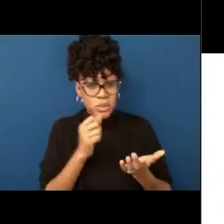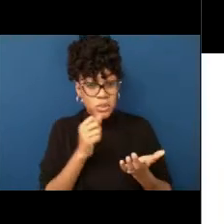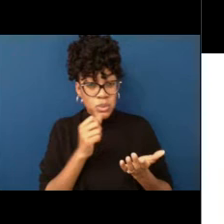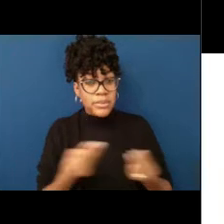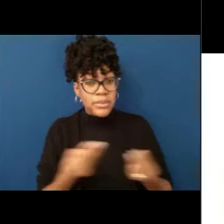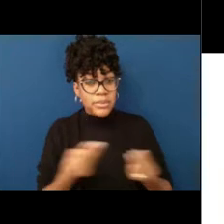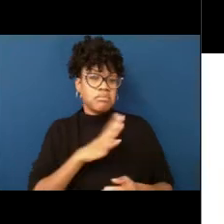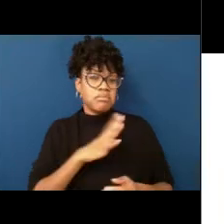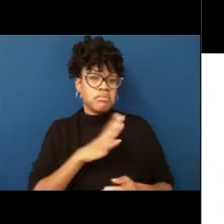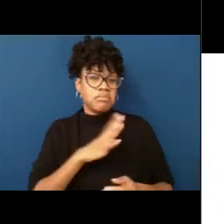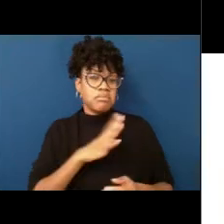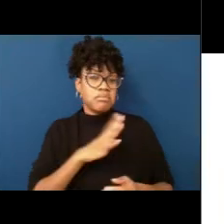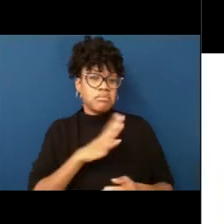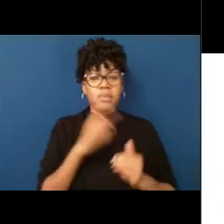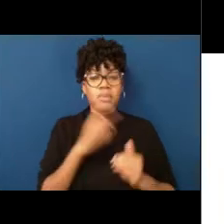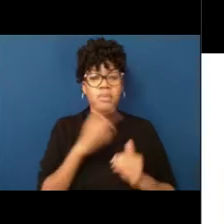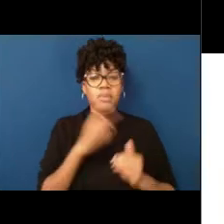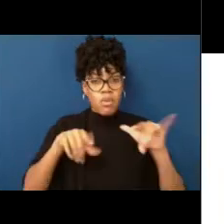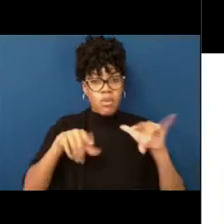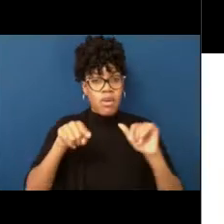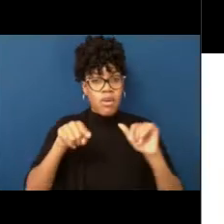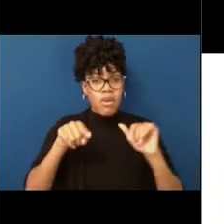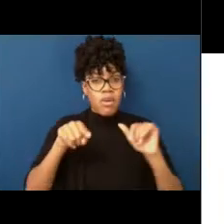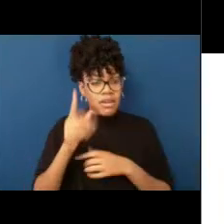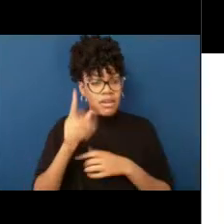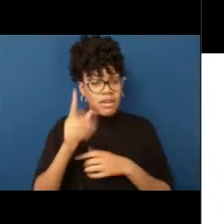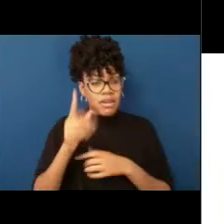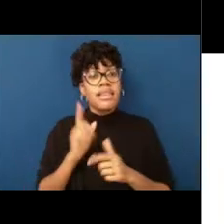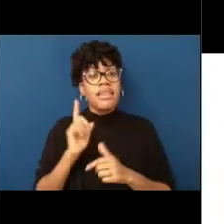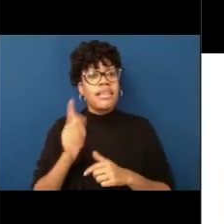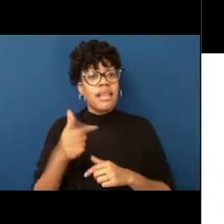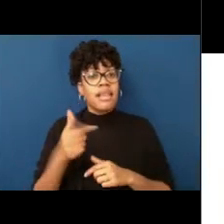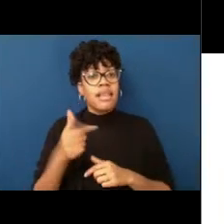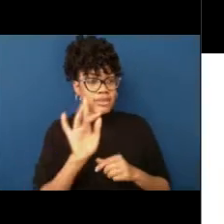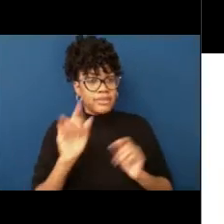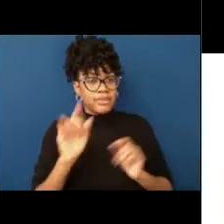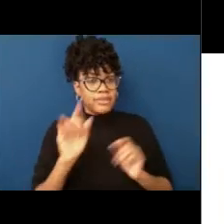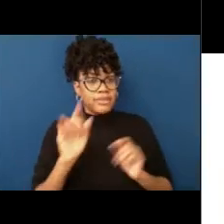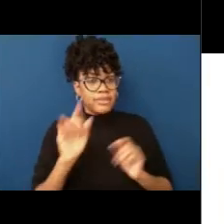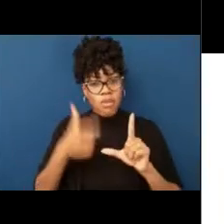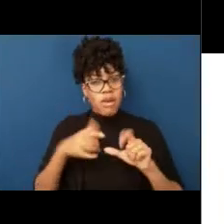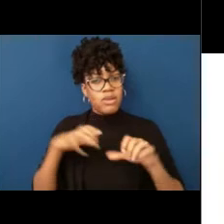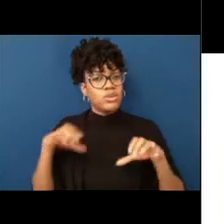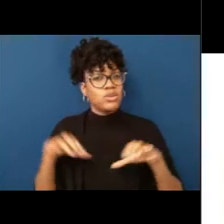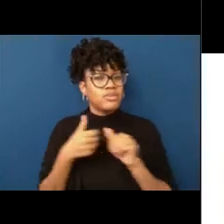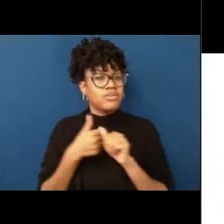so you can do the activity at a later date. Before we start, we'd like to recognize that we were all coming to you